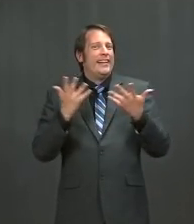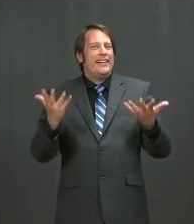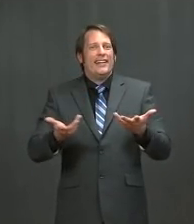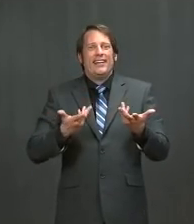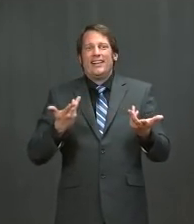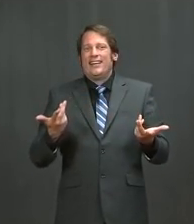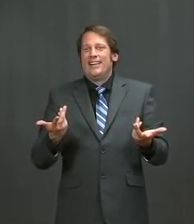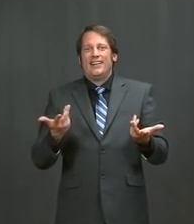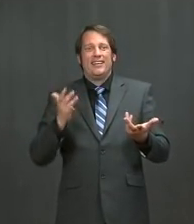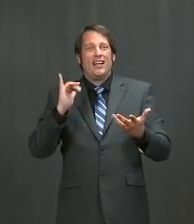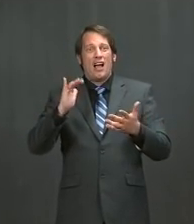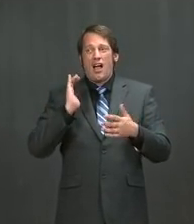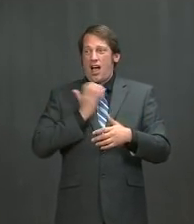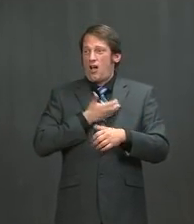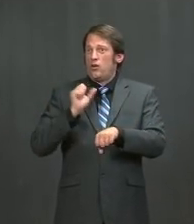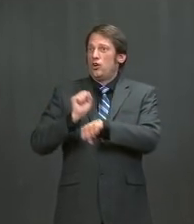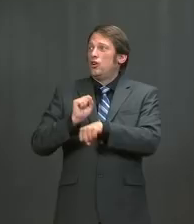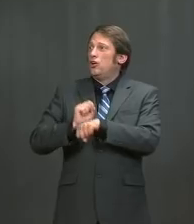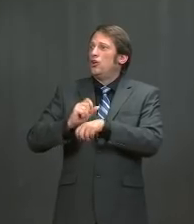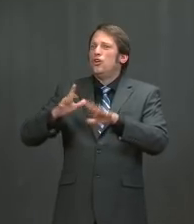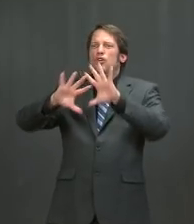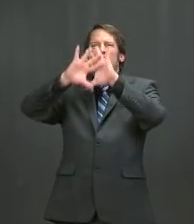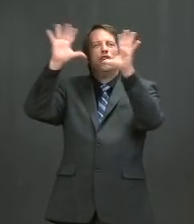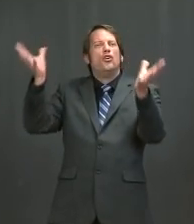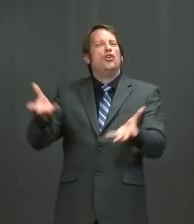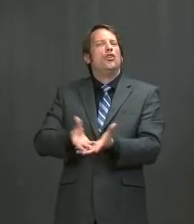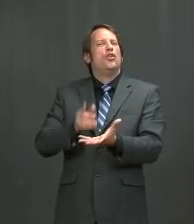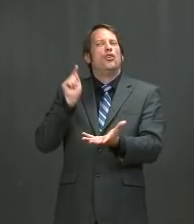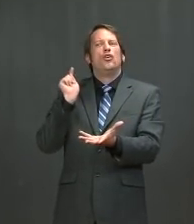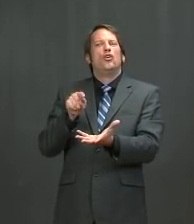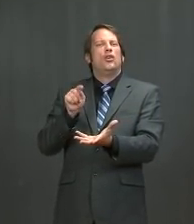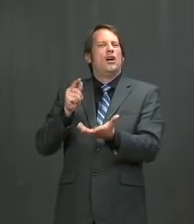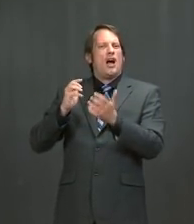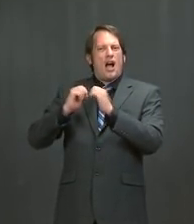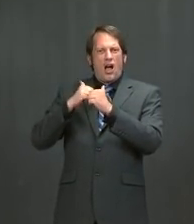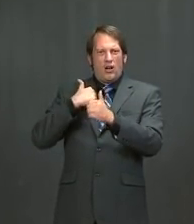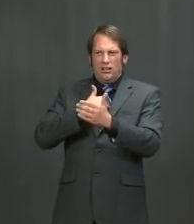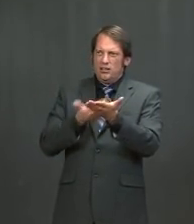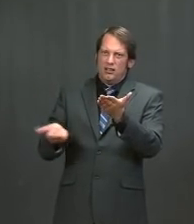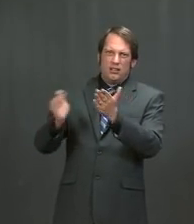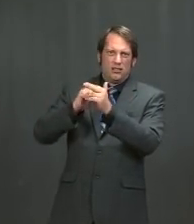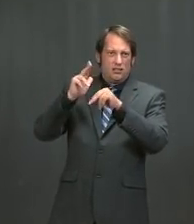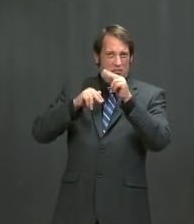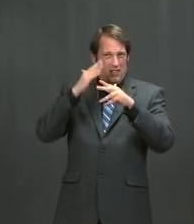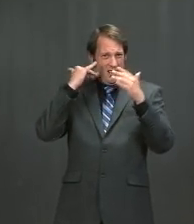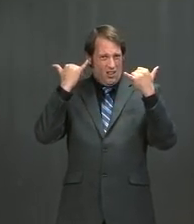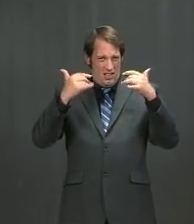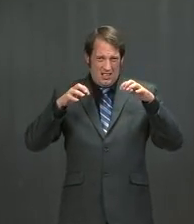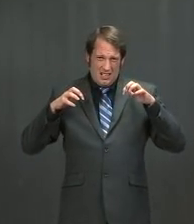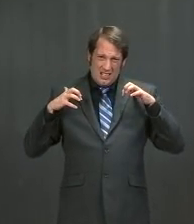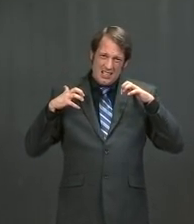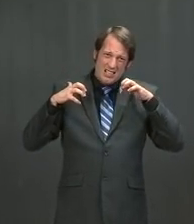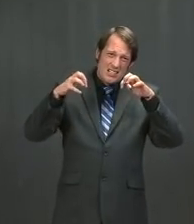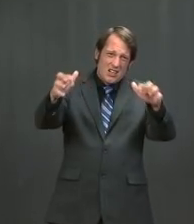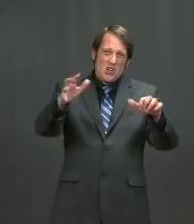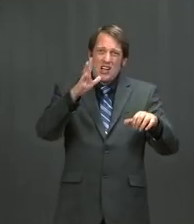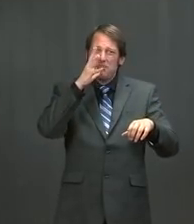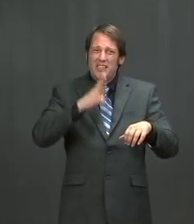because there are 2 million women who are out of the workforce who, hopefully, if we could help them with caregiving, will be able to rejoin.